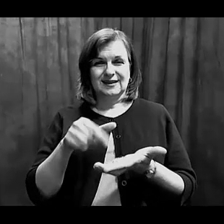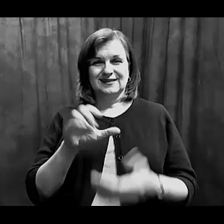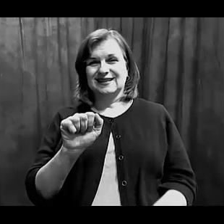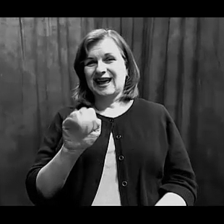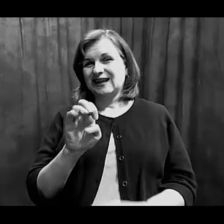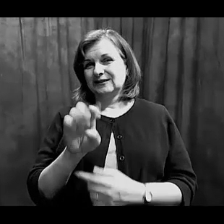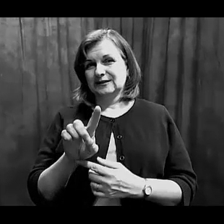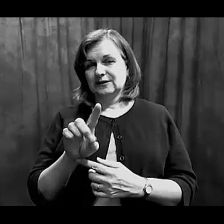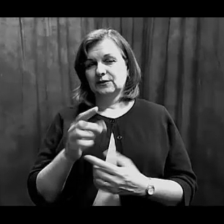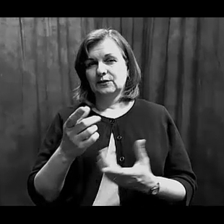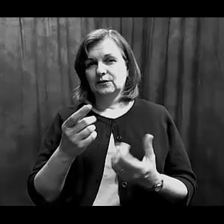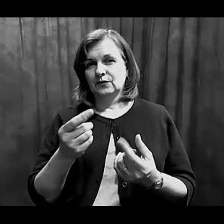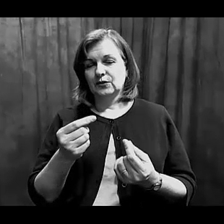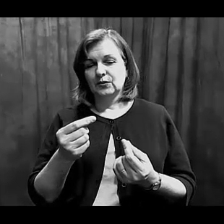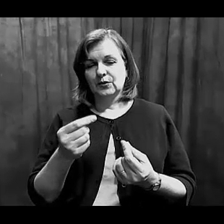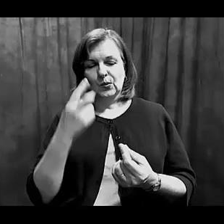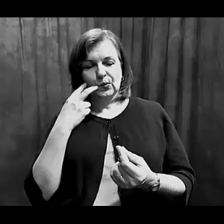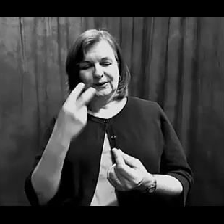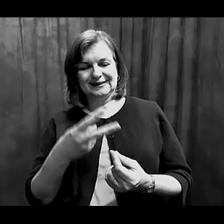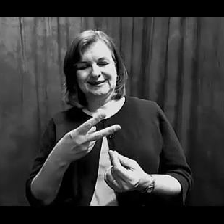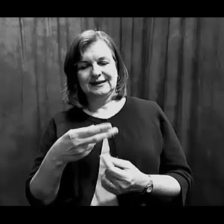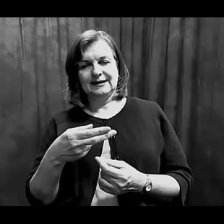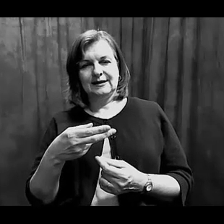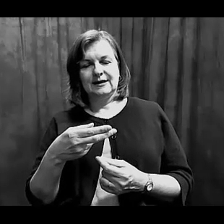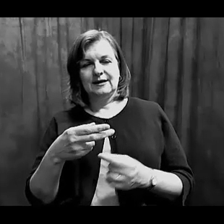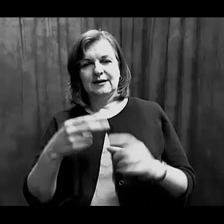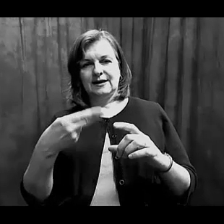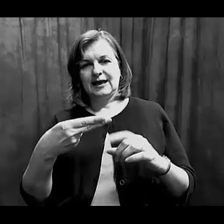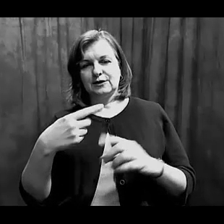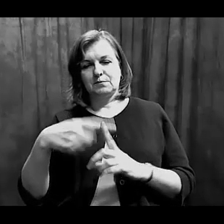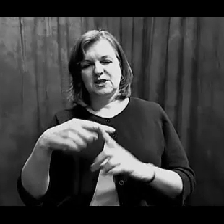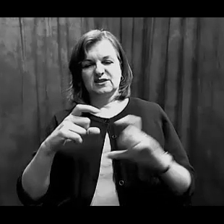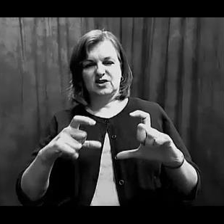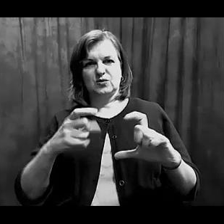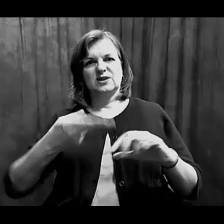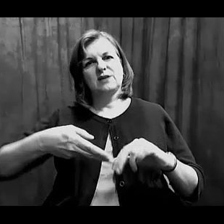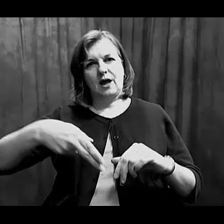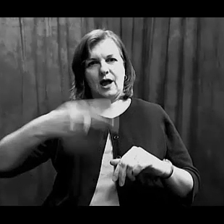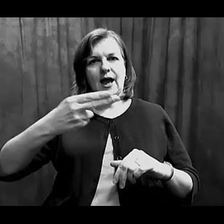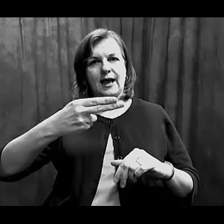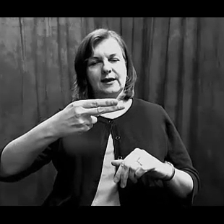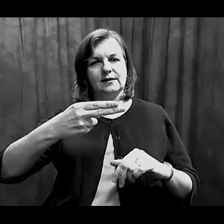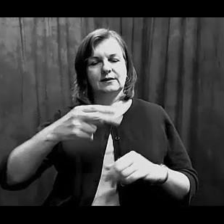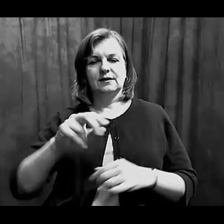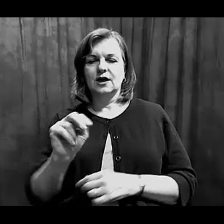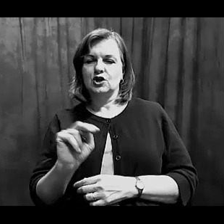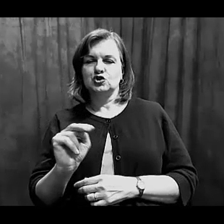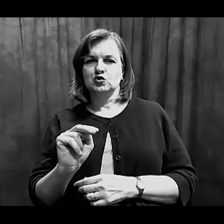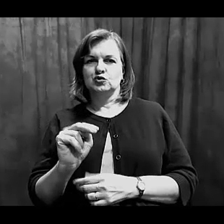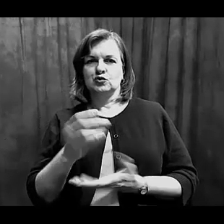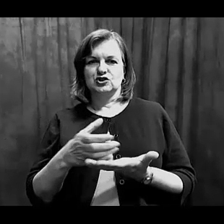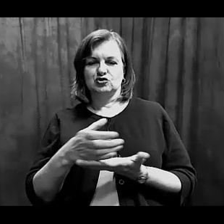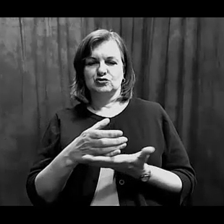so in an acidic solution what we look for is a high concentration of H+